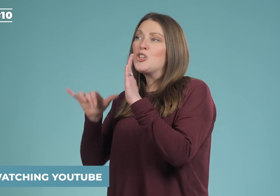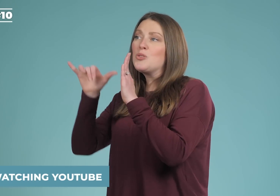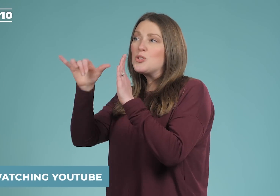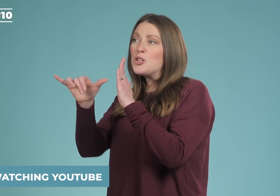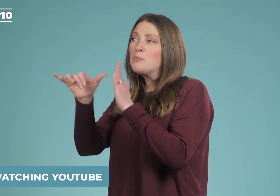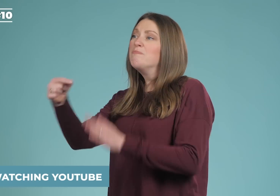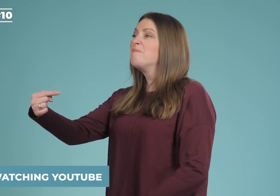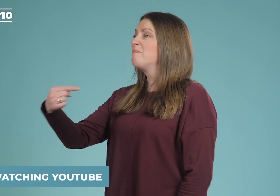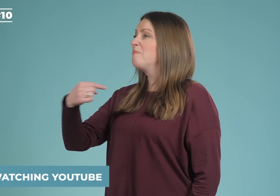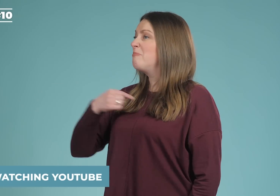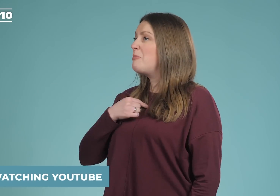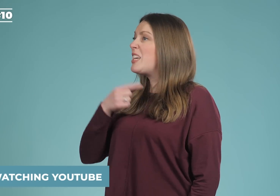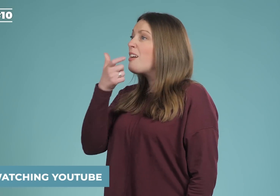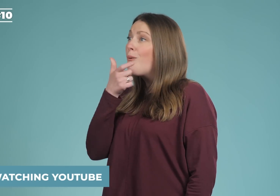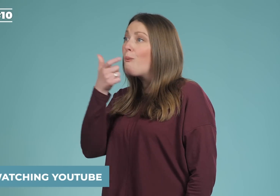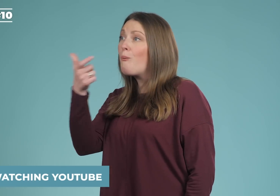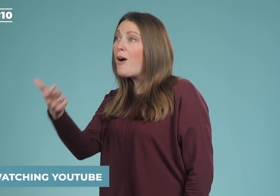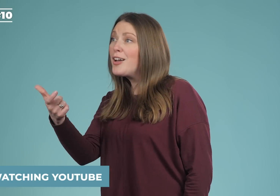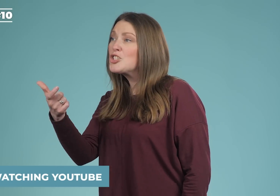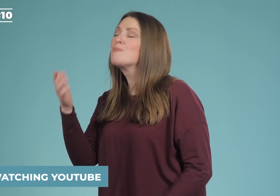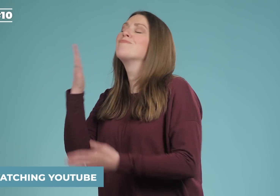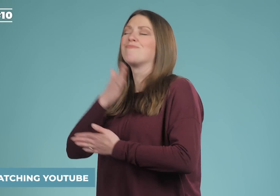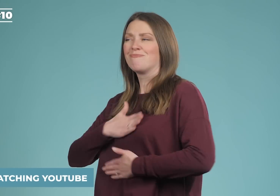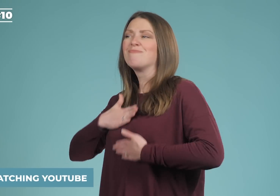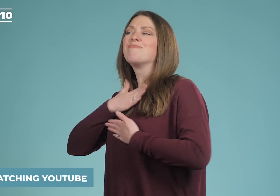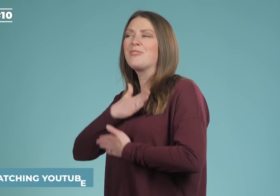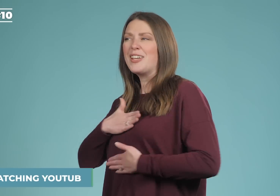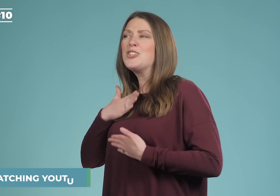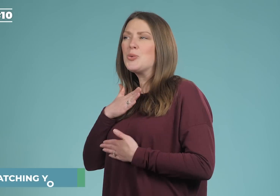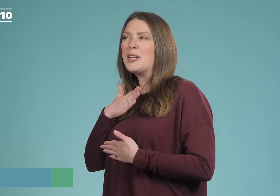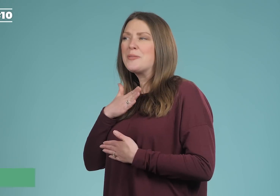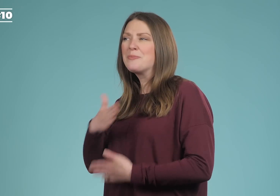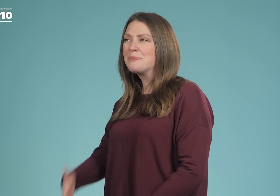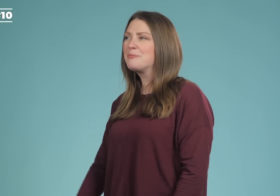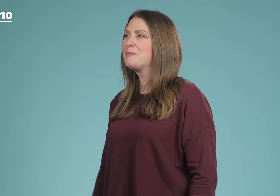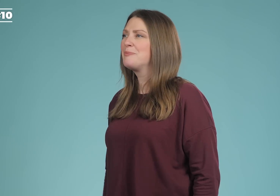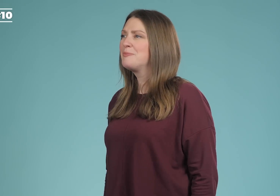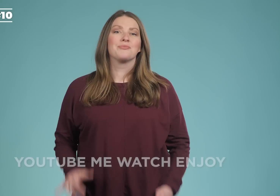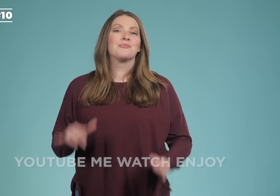YouTube, me watch. Enjoy.